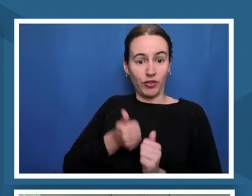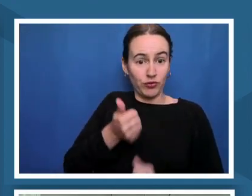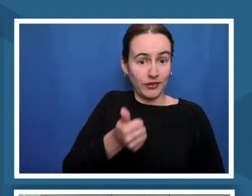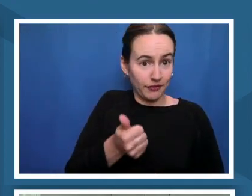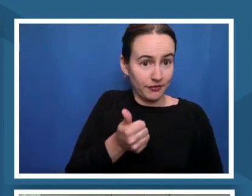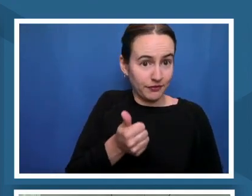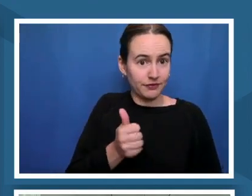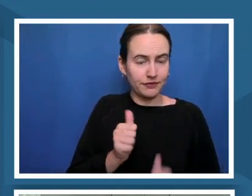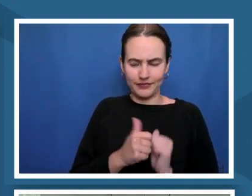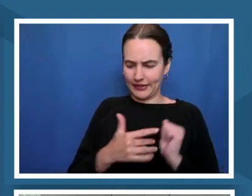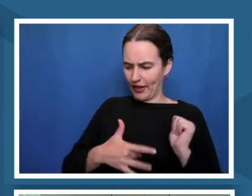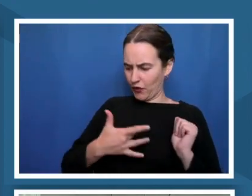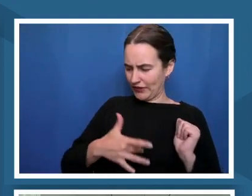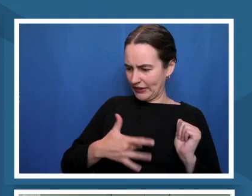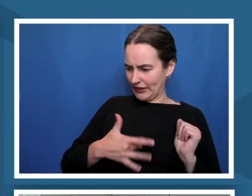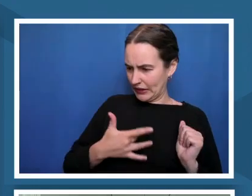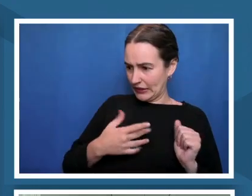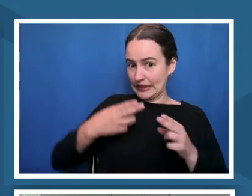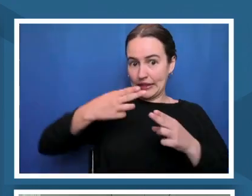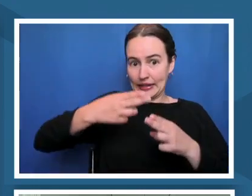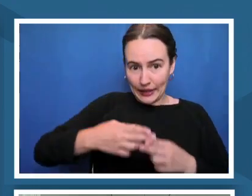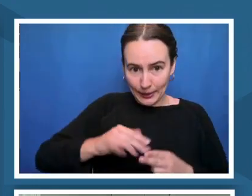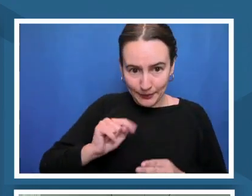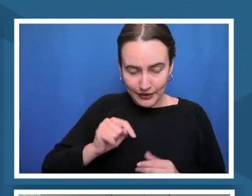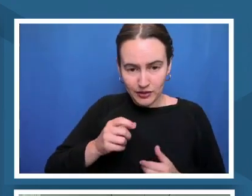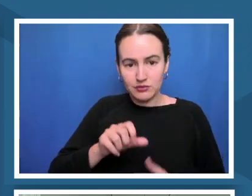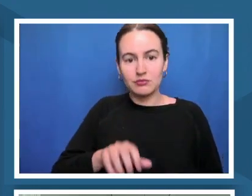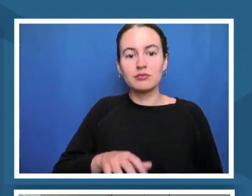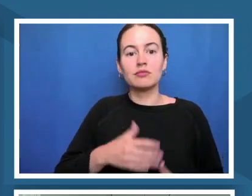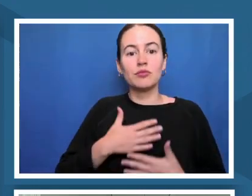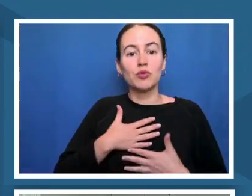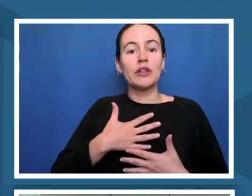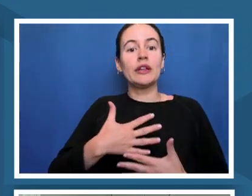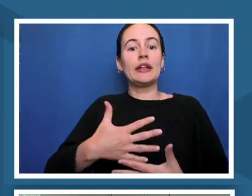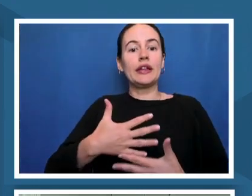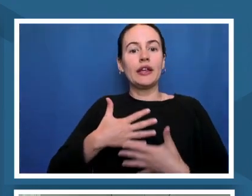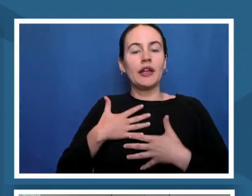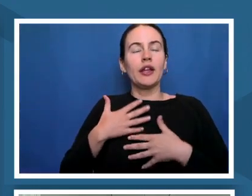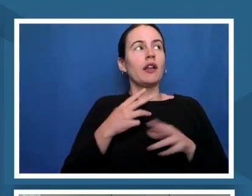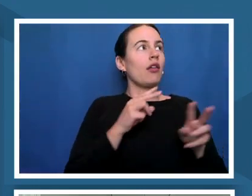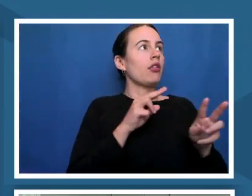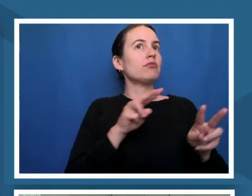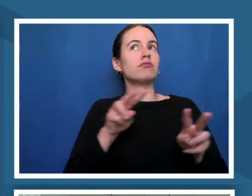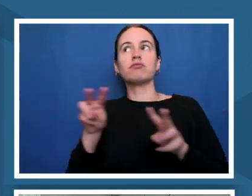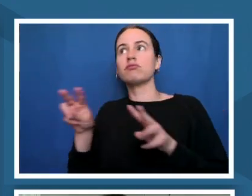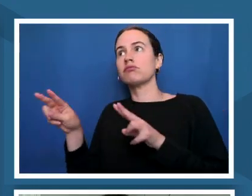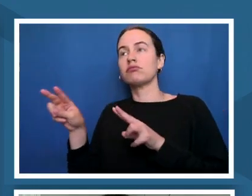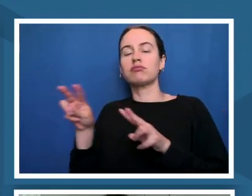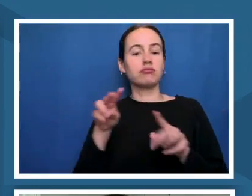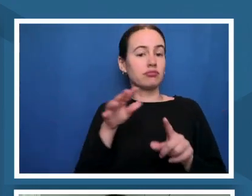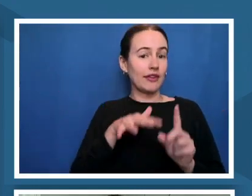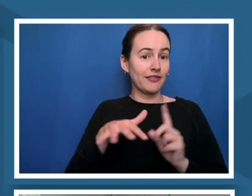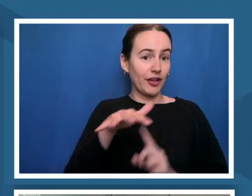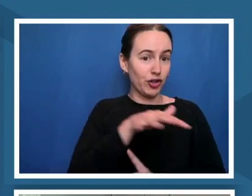it taking a breath scanning your environment and based on